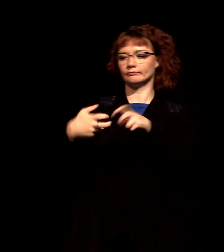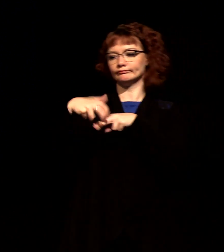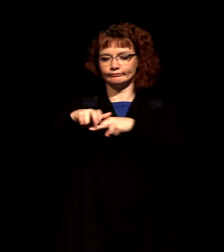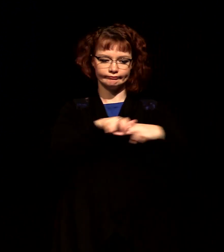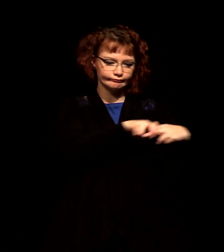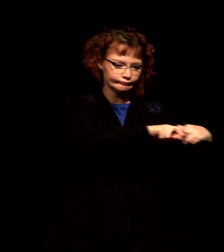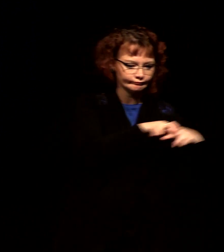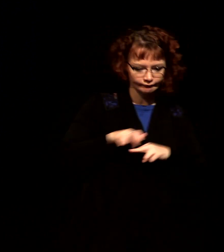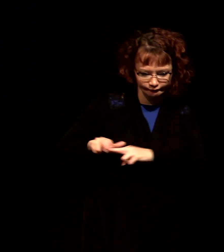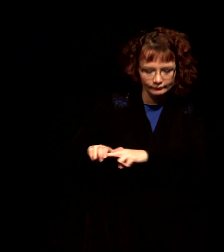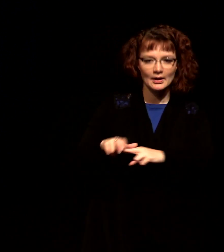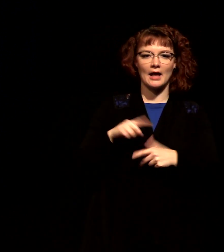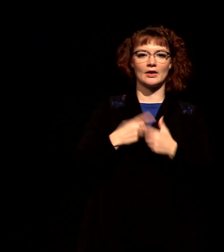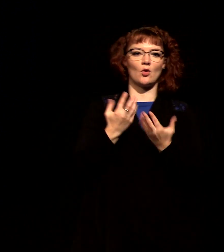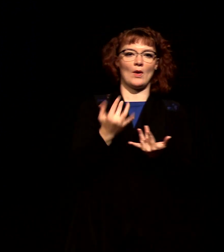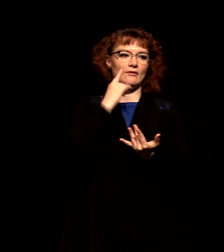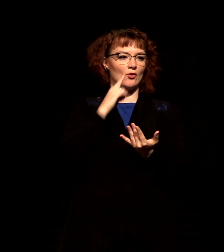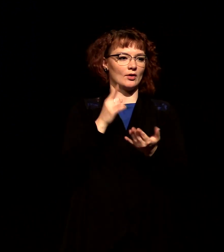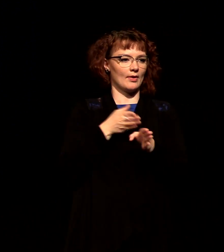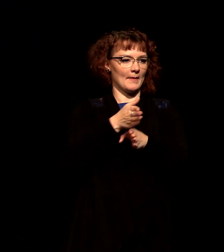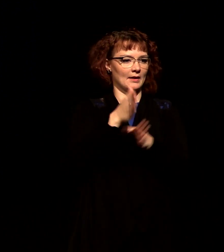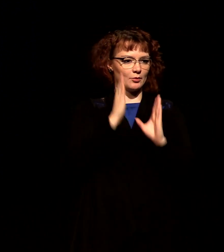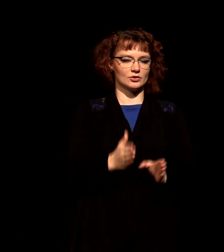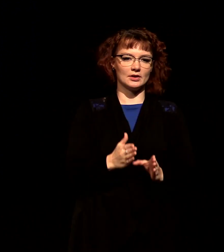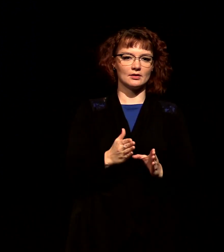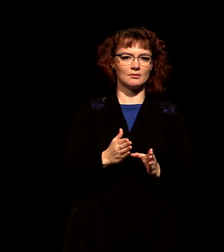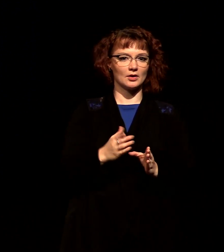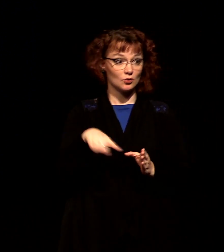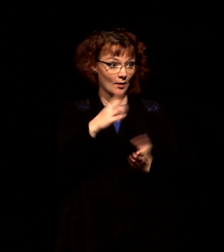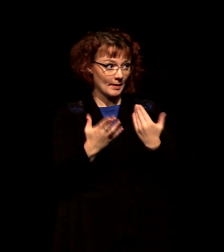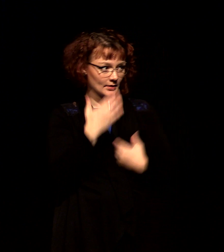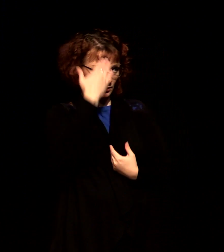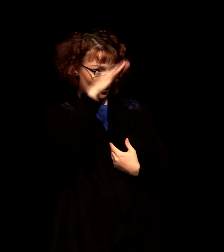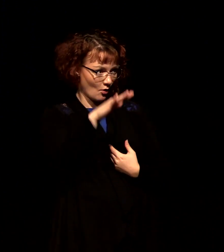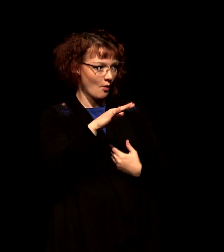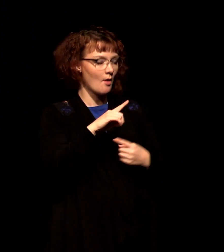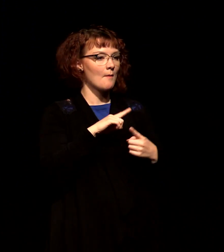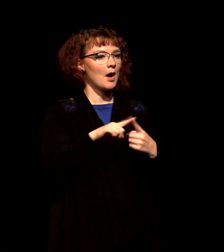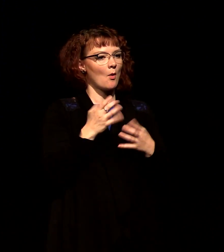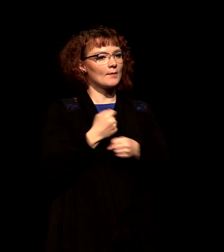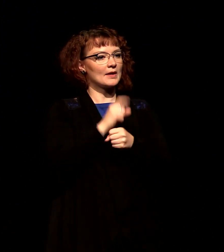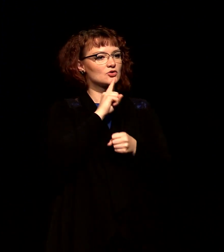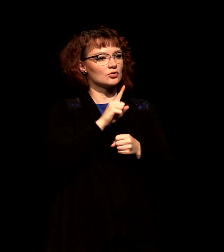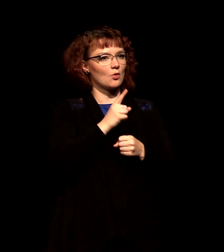oftentimes, what you might not know is while you're waiting for them to come out, they want to make sure that the audience is